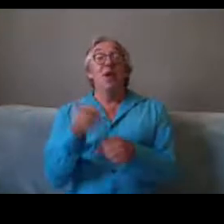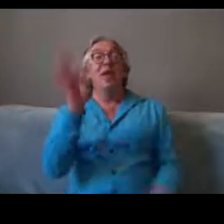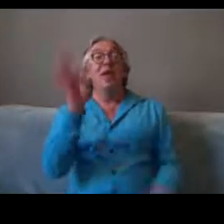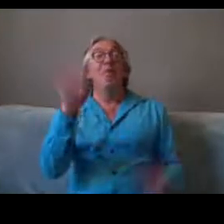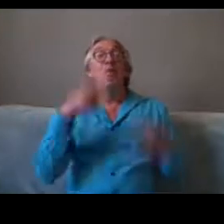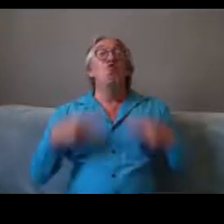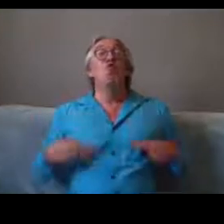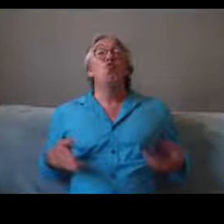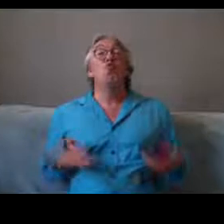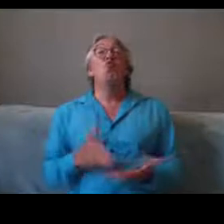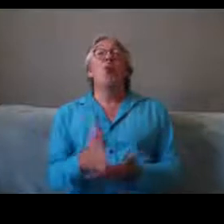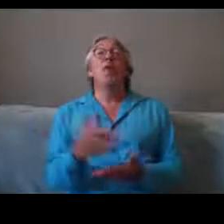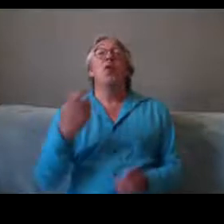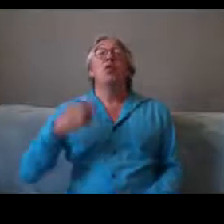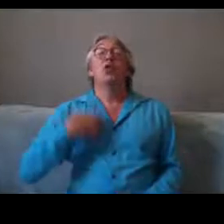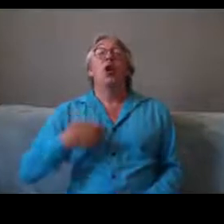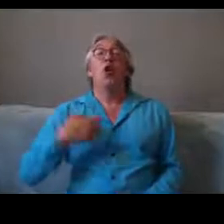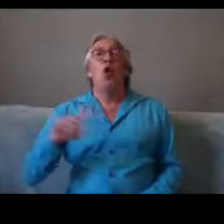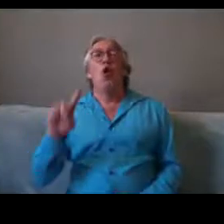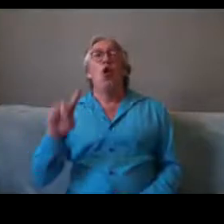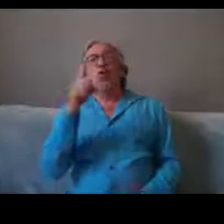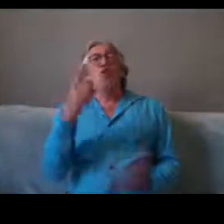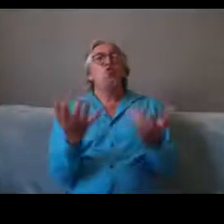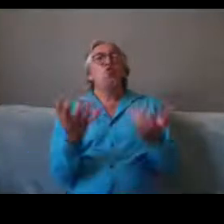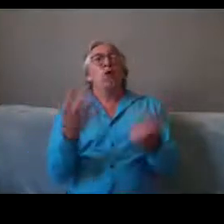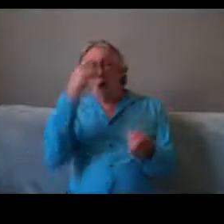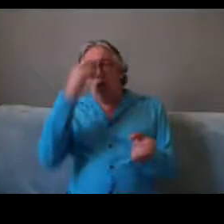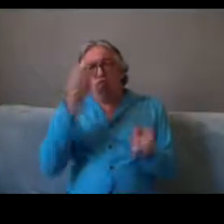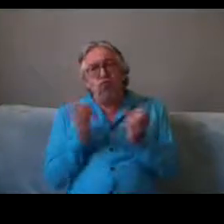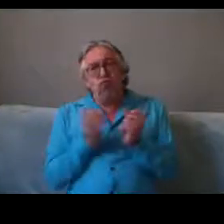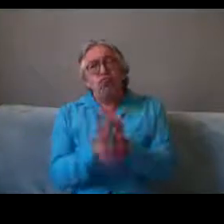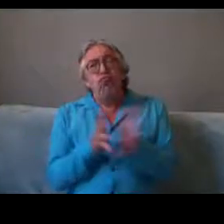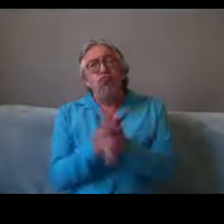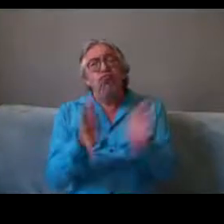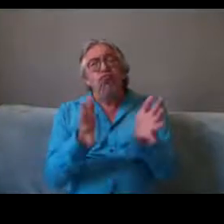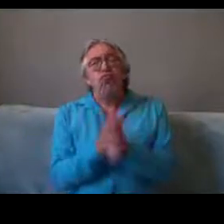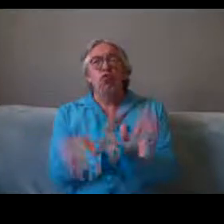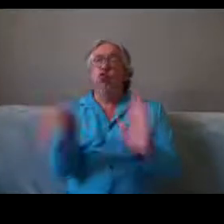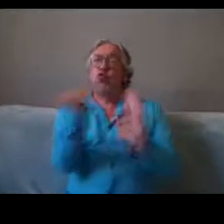And it's really a great pleasure to have all of you here